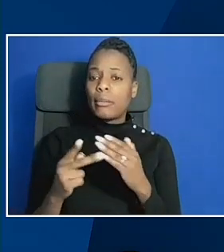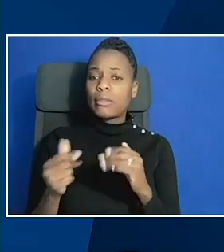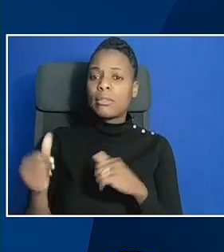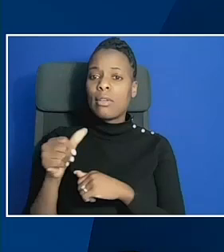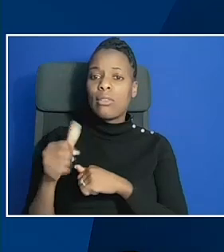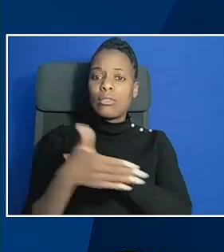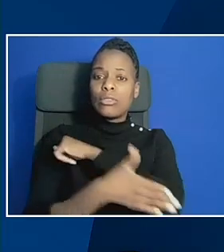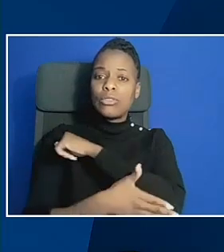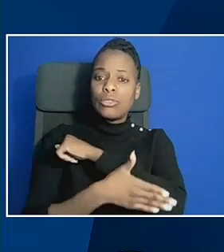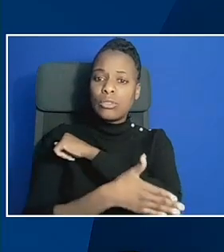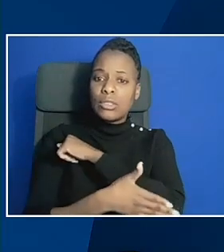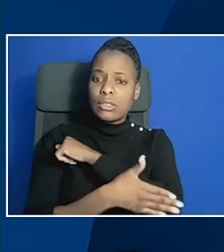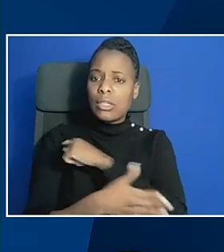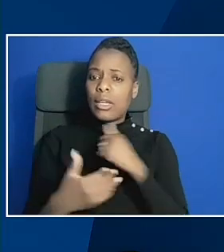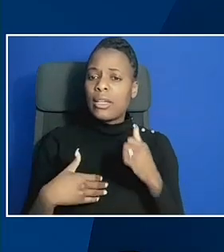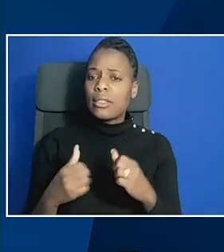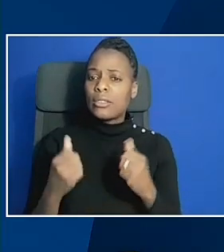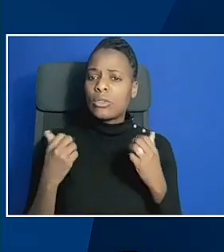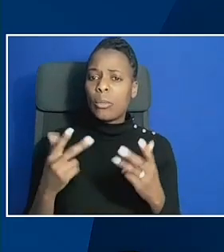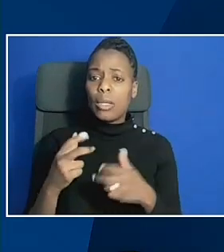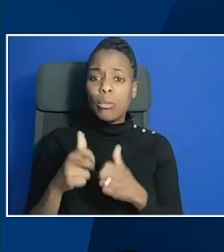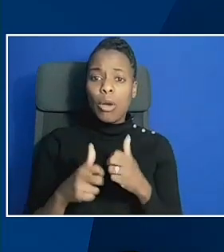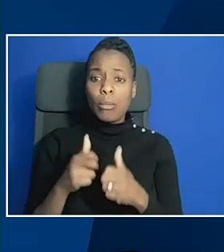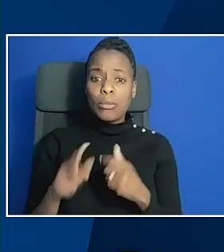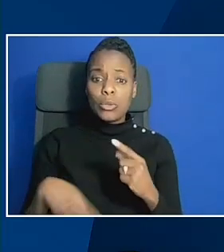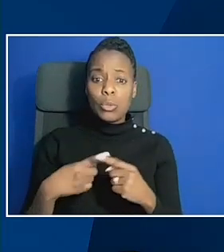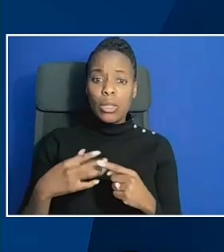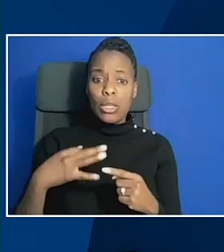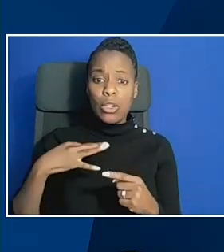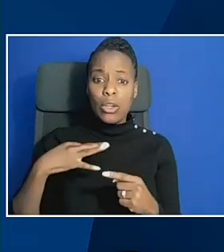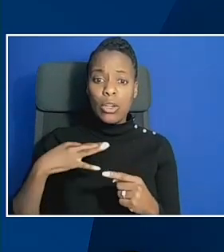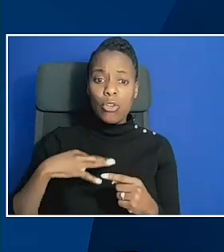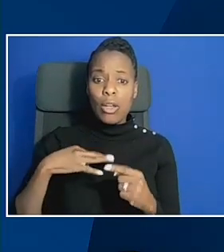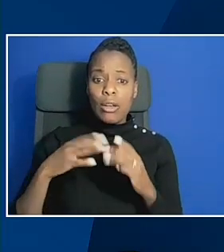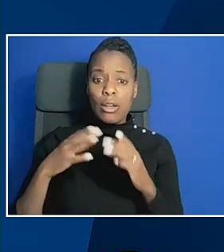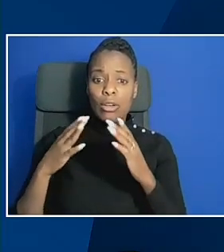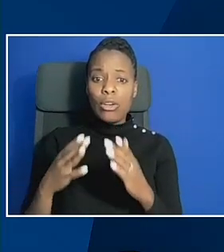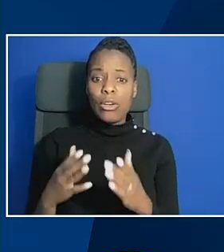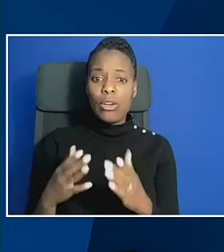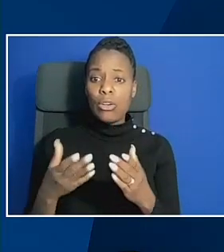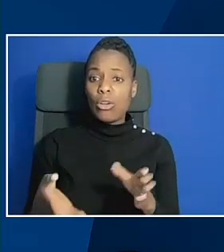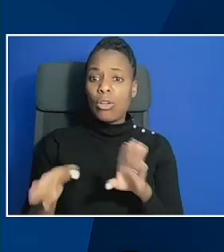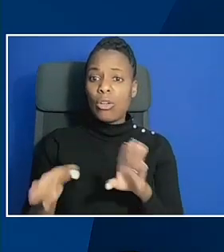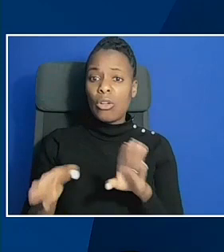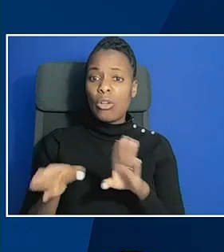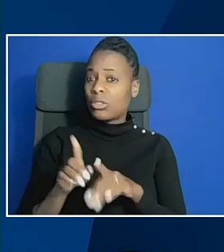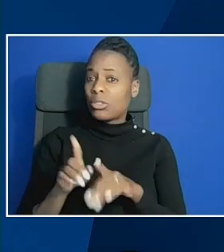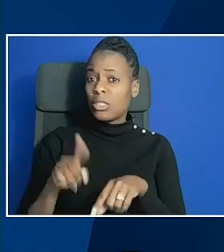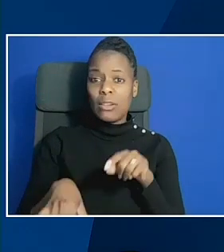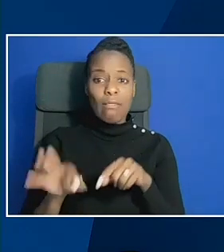they had so many problems that when their accreditor, ACICS, closed down, they couldn't find another one. how many problems they had.